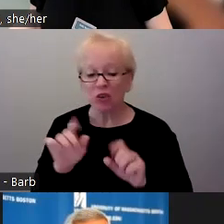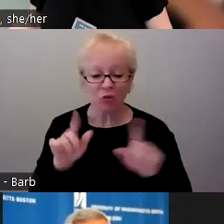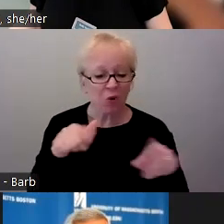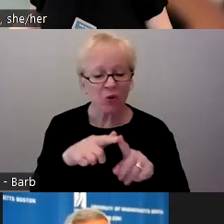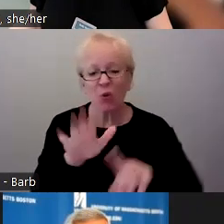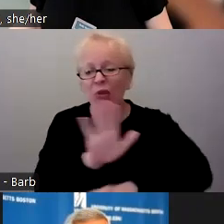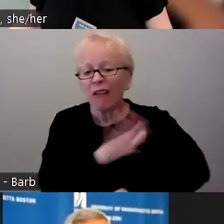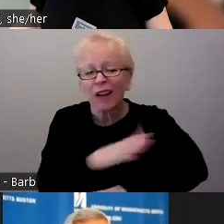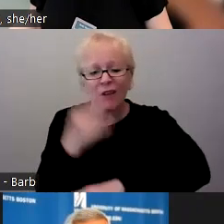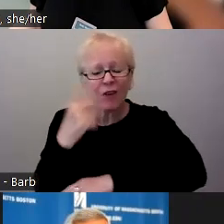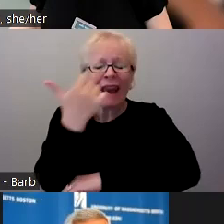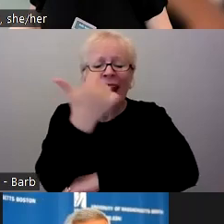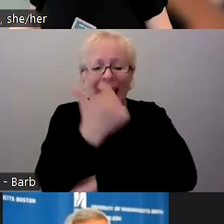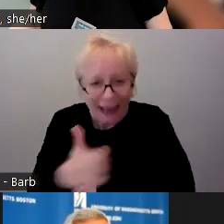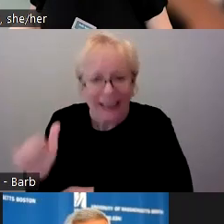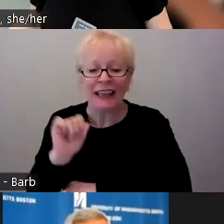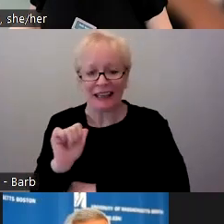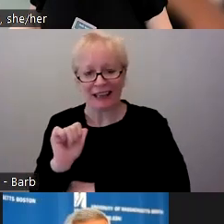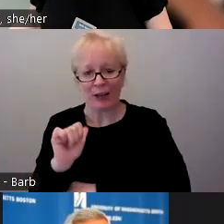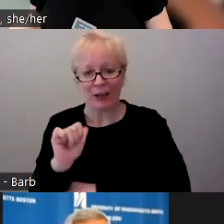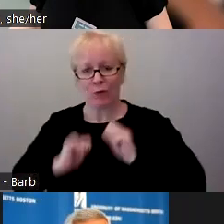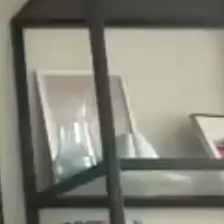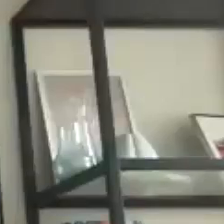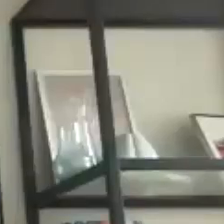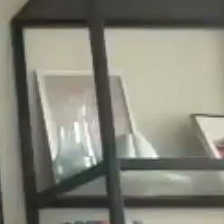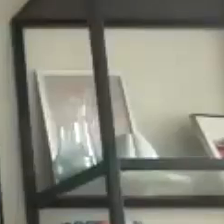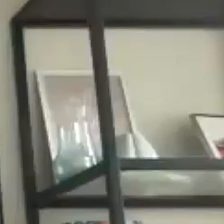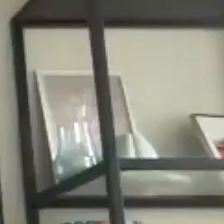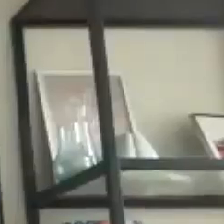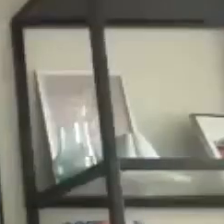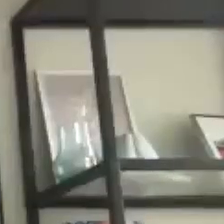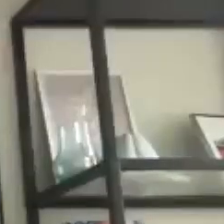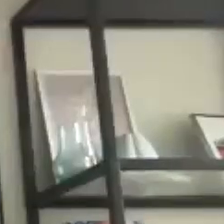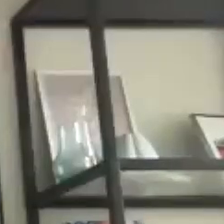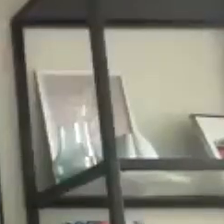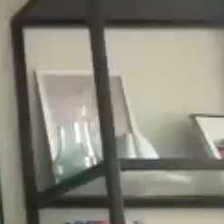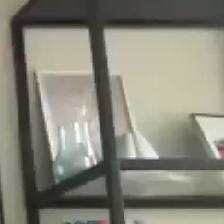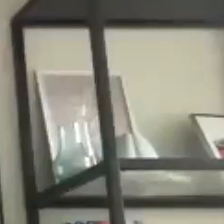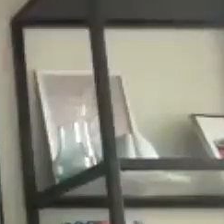So feel free to introduce yourself in the chat and share maybe who your preferred concert